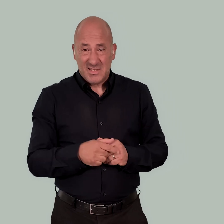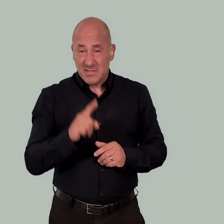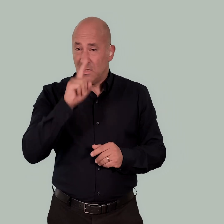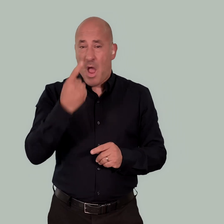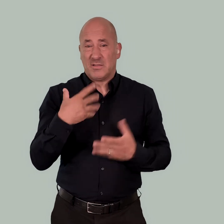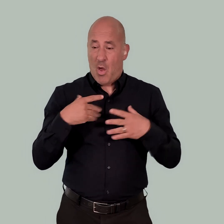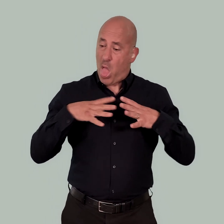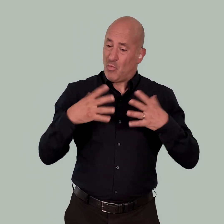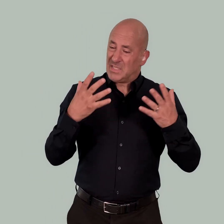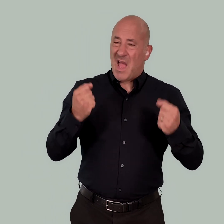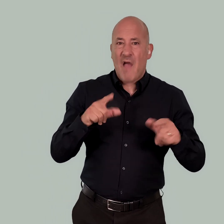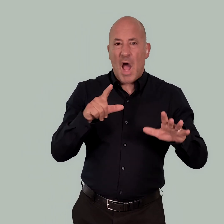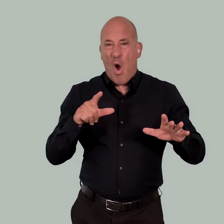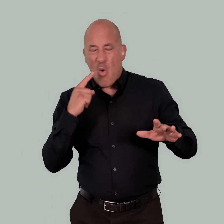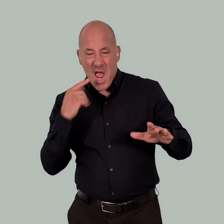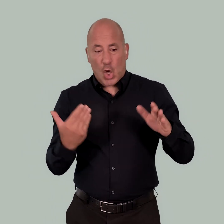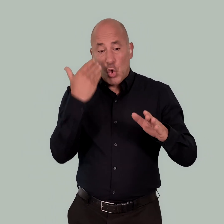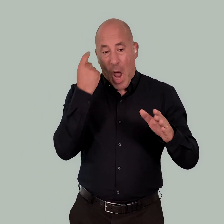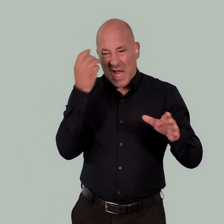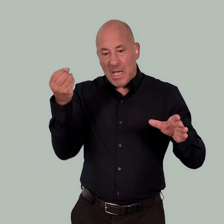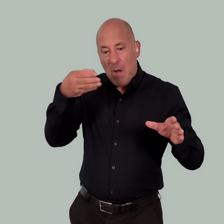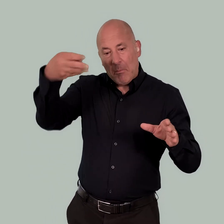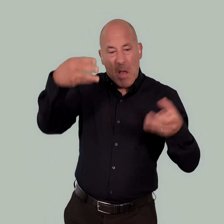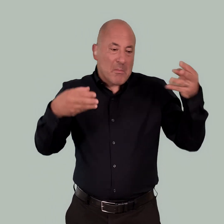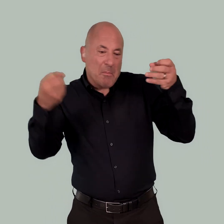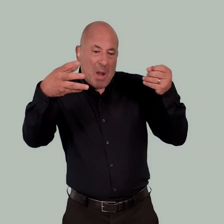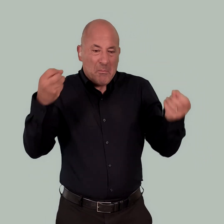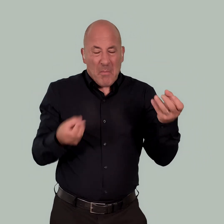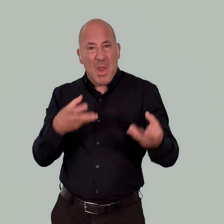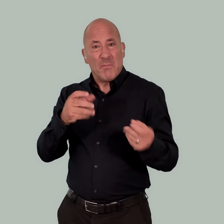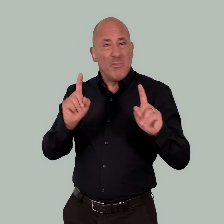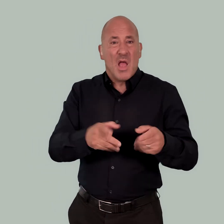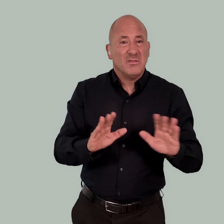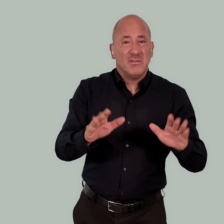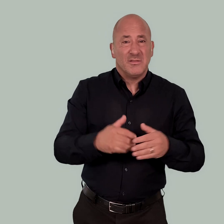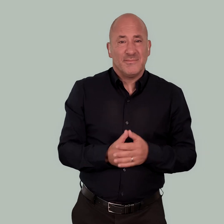This cannot be tagging on to the existing system a few new initiatives.